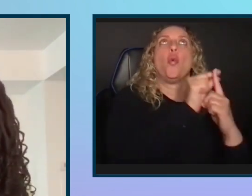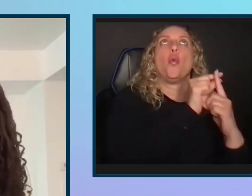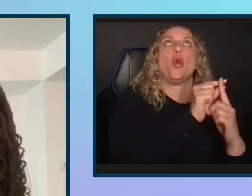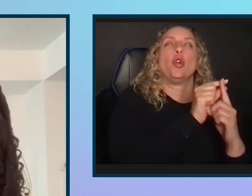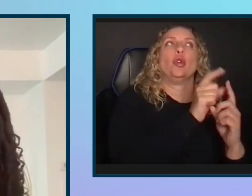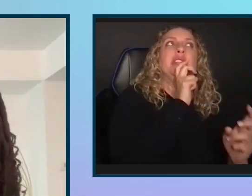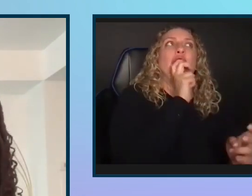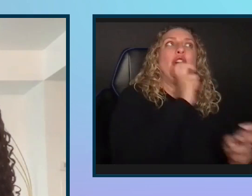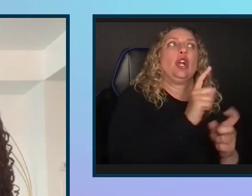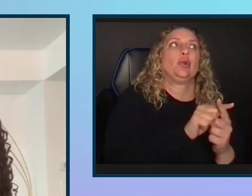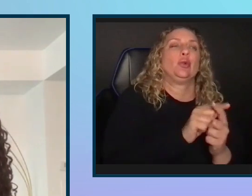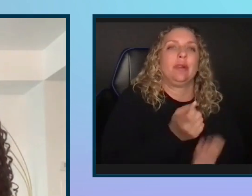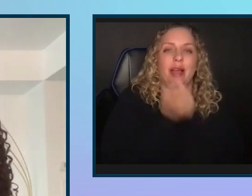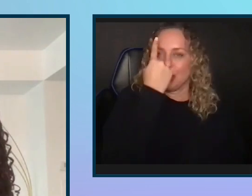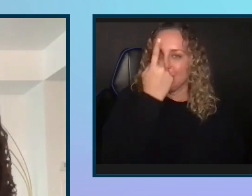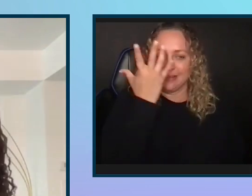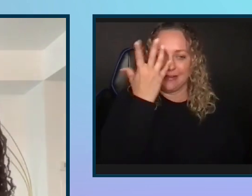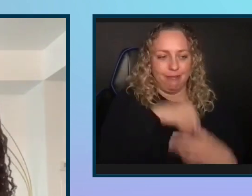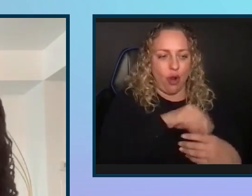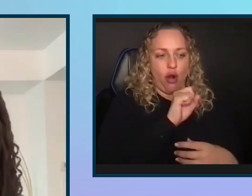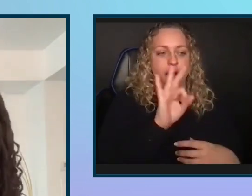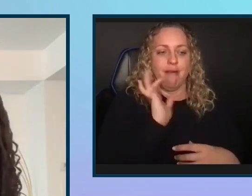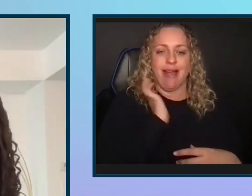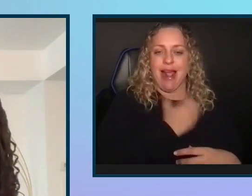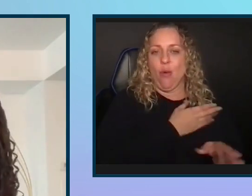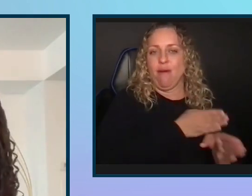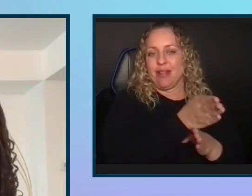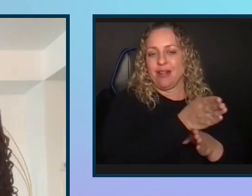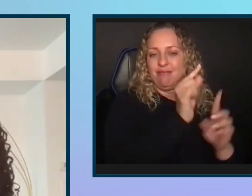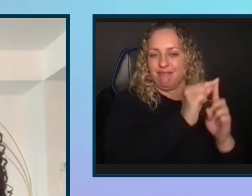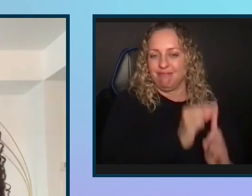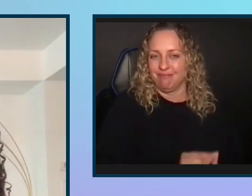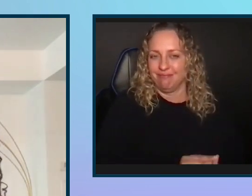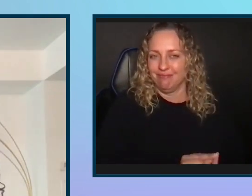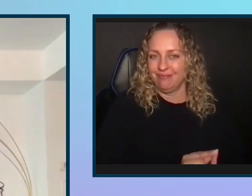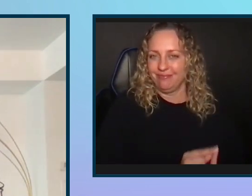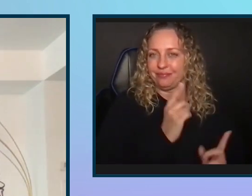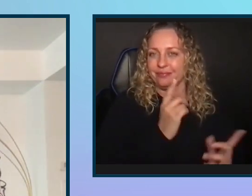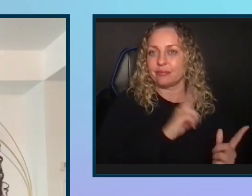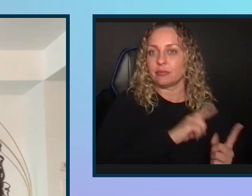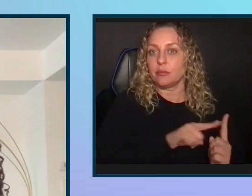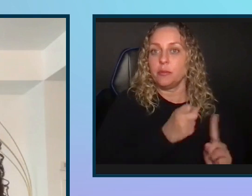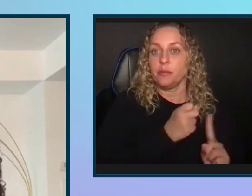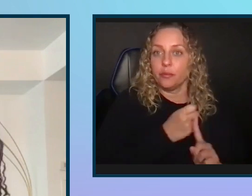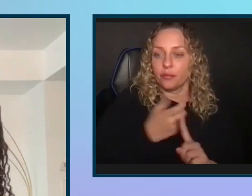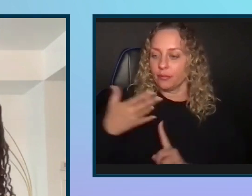that are just part of the jargon of this field, but in those situations, I think defining those terms can be a really huge help,